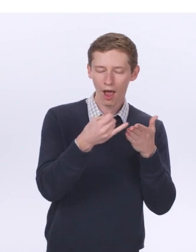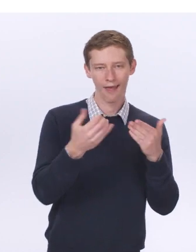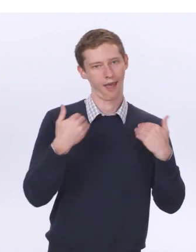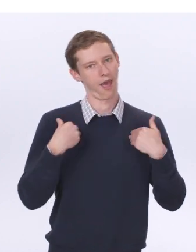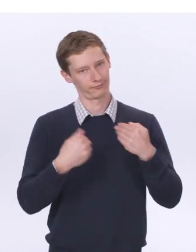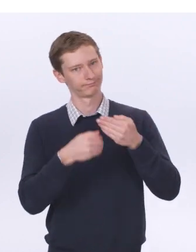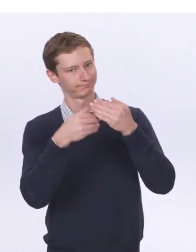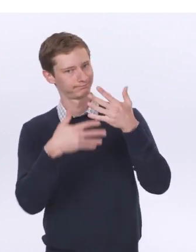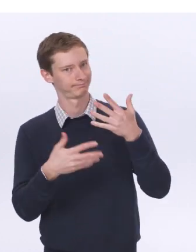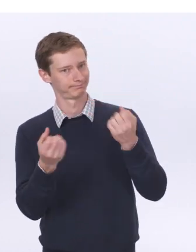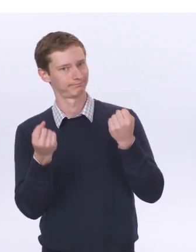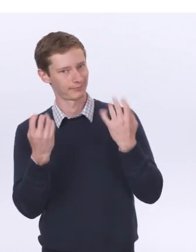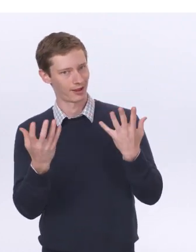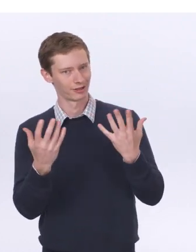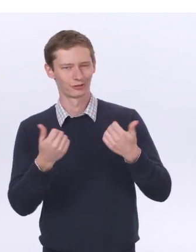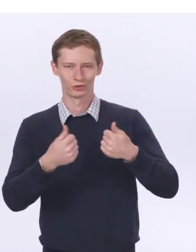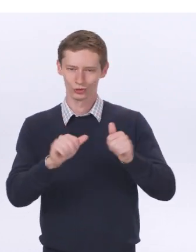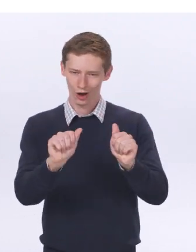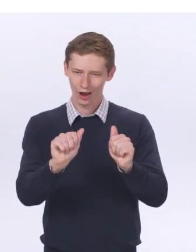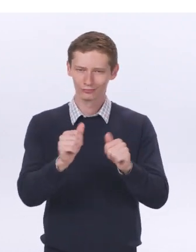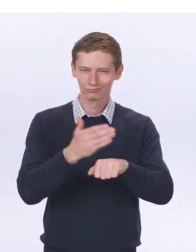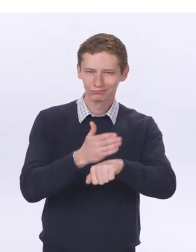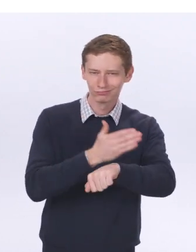We're looking into making our samples more consistent,